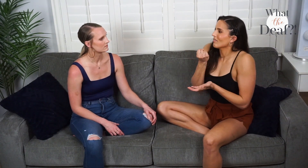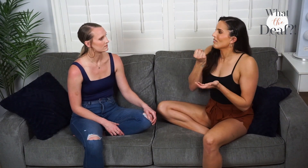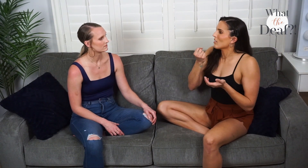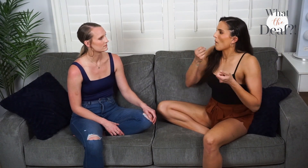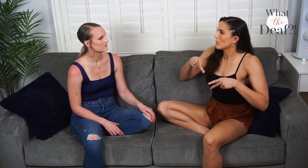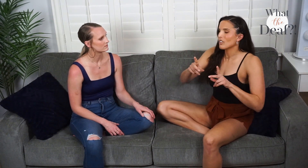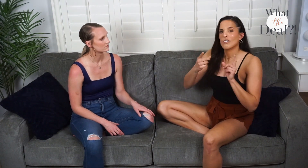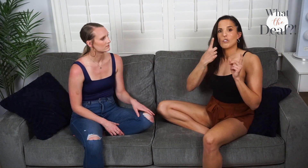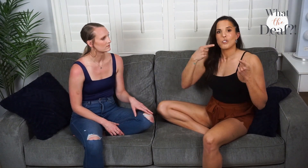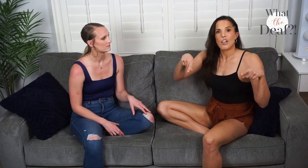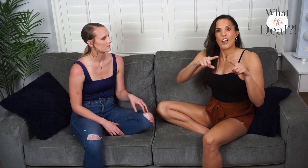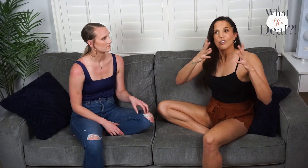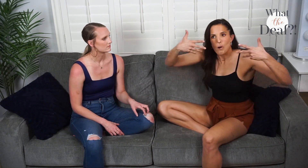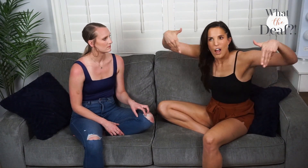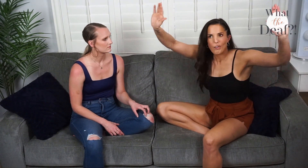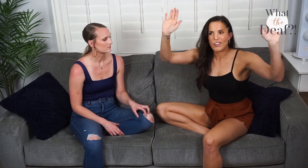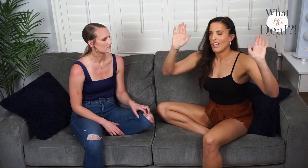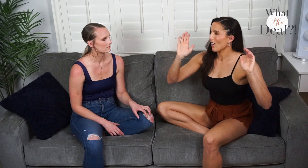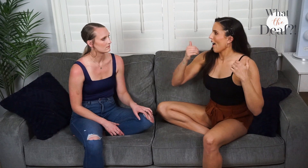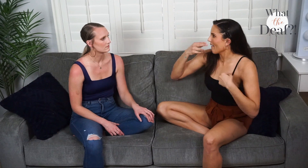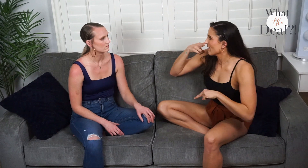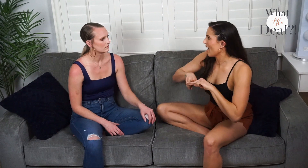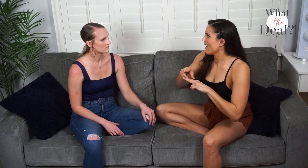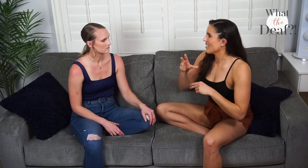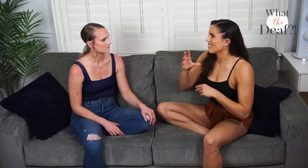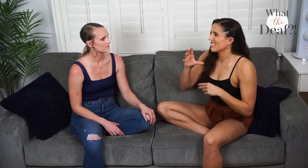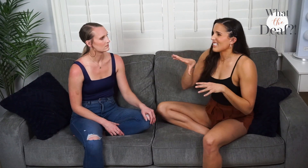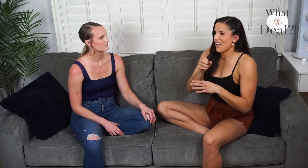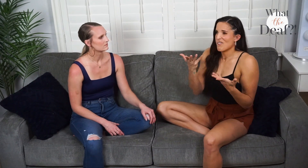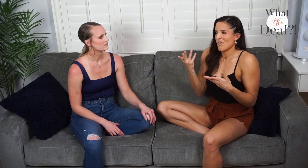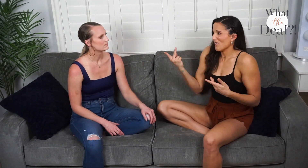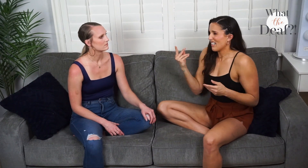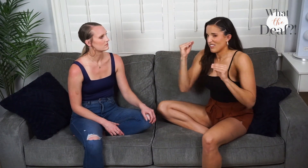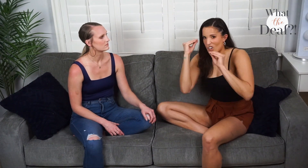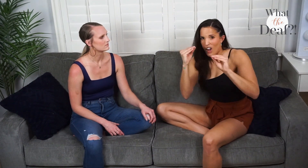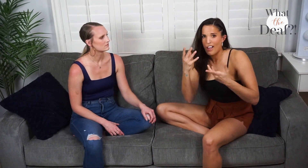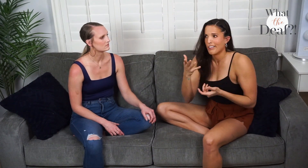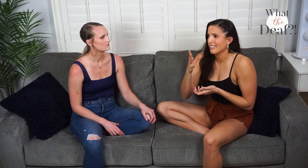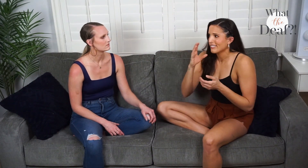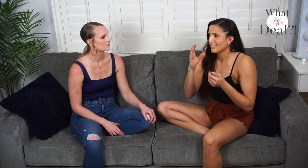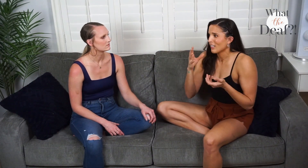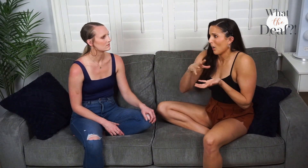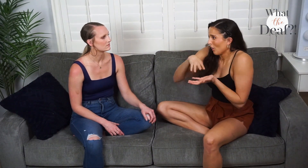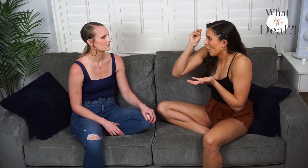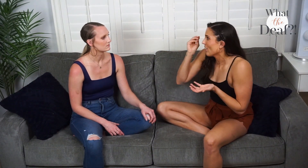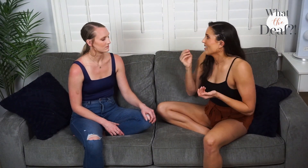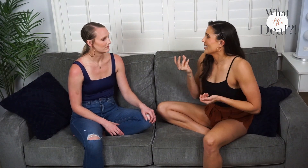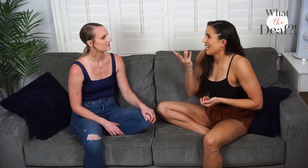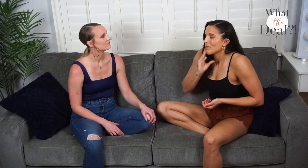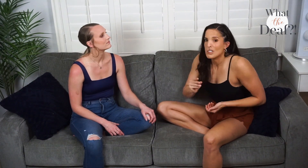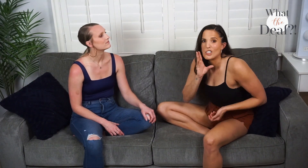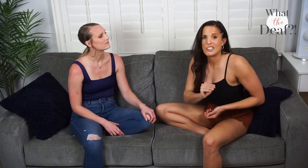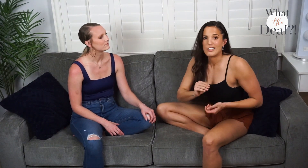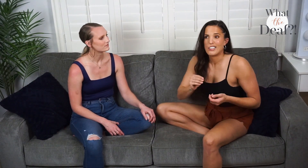to take the opportunity for you all to go out in the world and have some fun and take in what we've taught you and what you've learned and experienced